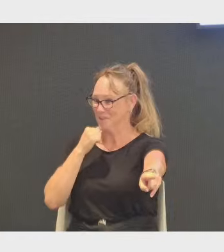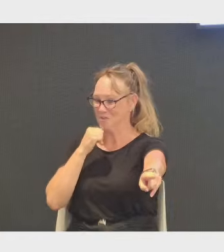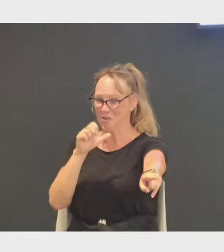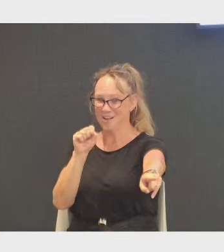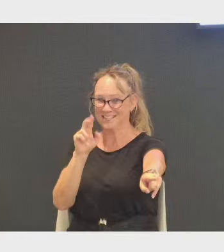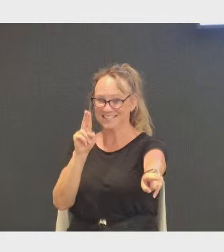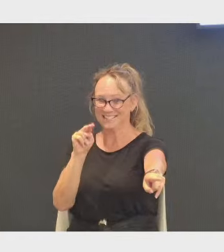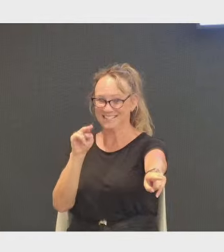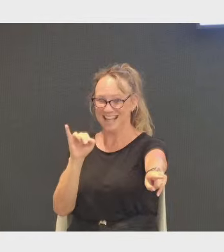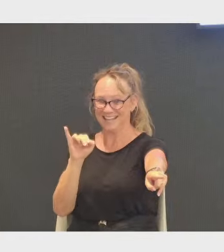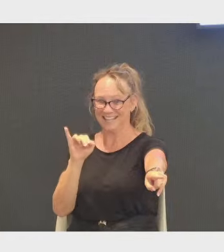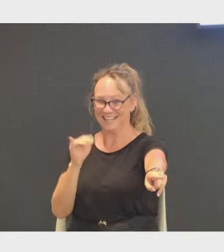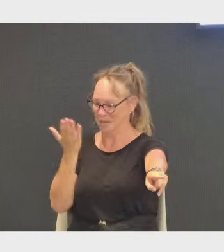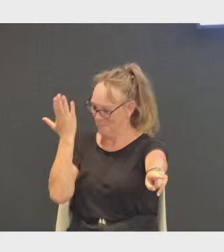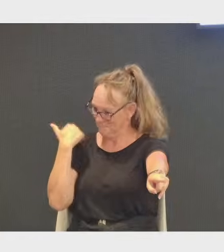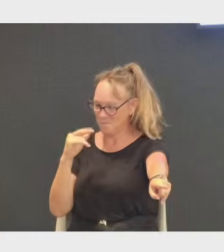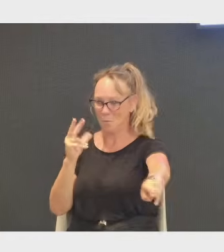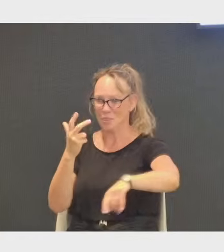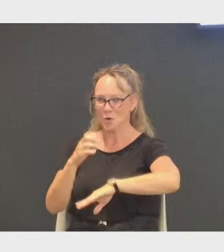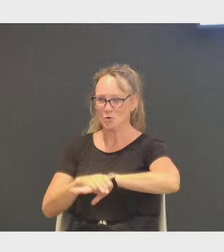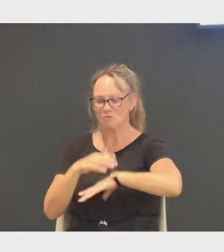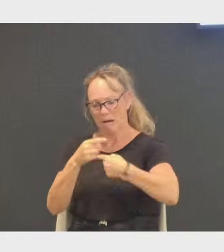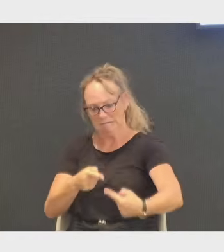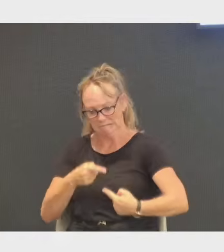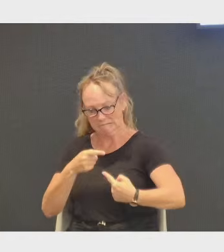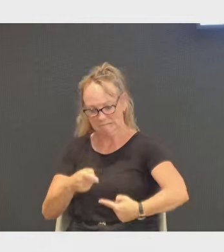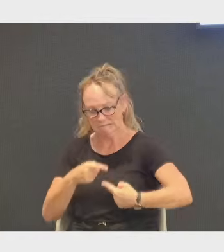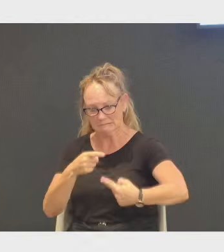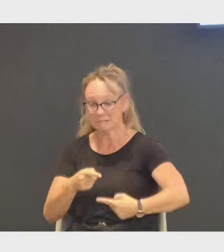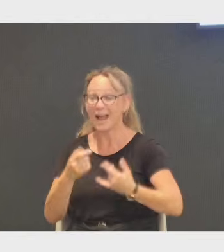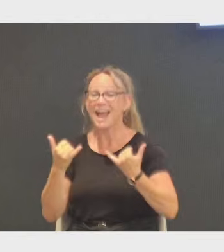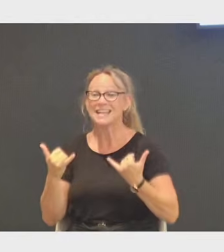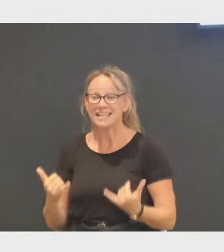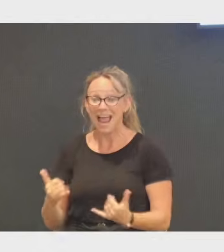in third grade the third grade reading guarantee that every kid has to go through in the state of